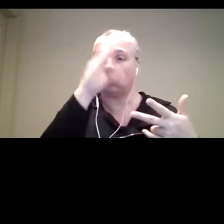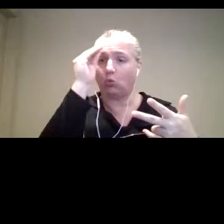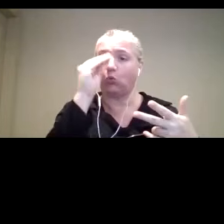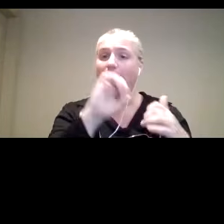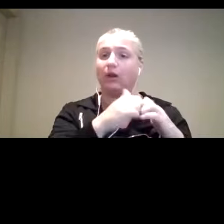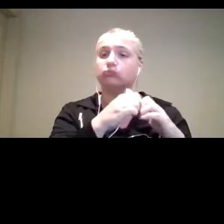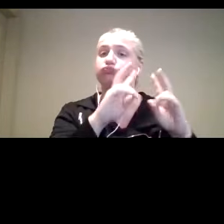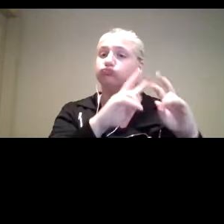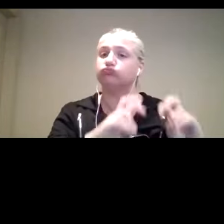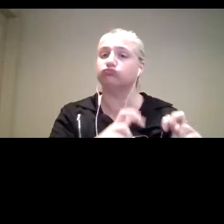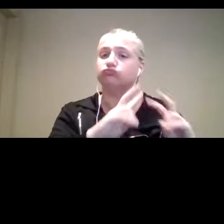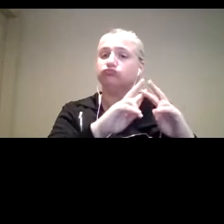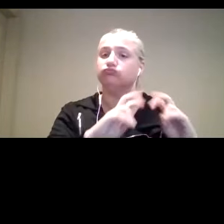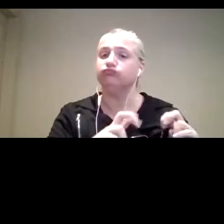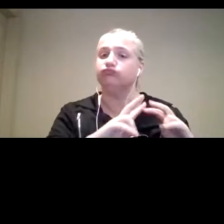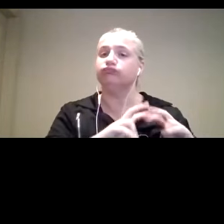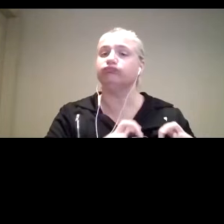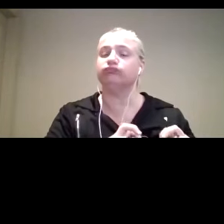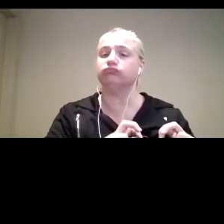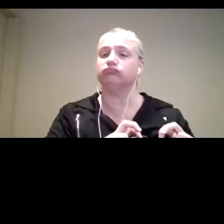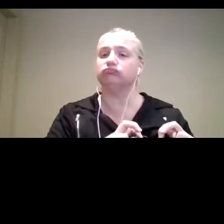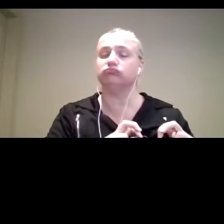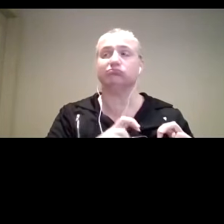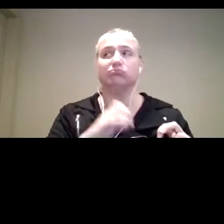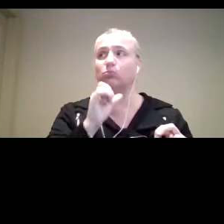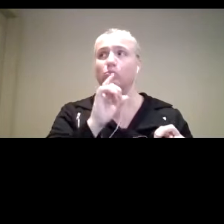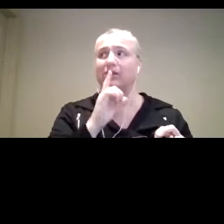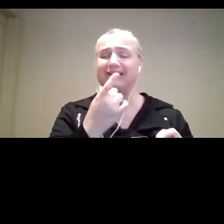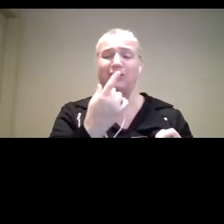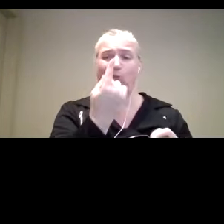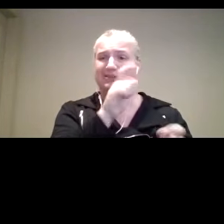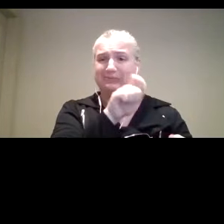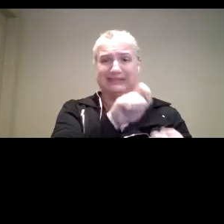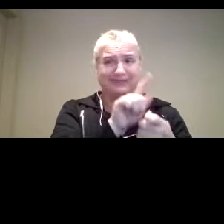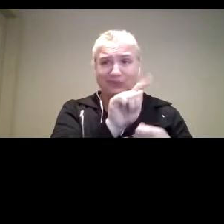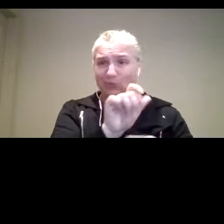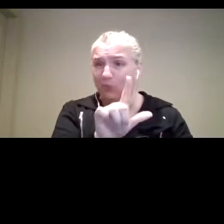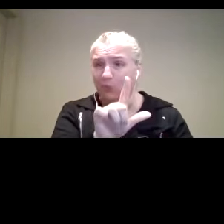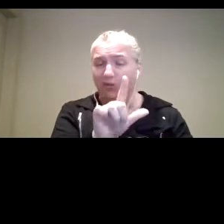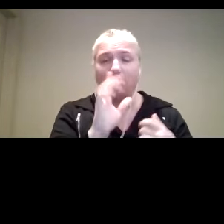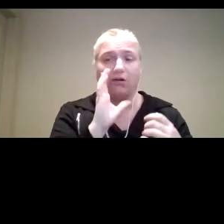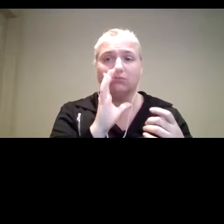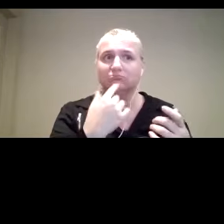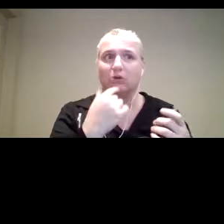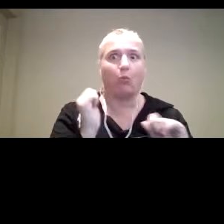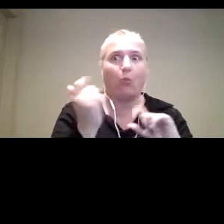And so, there isn't one specific tool I can say that all schools have access to